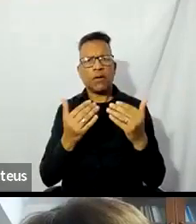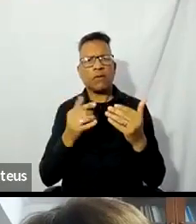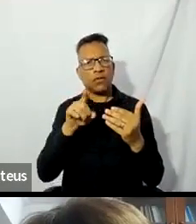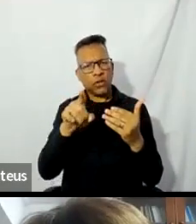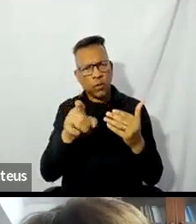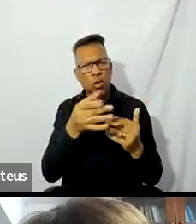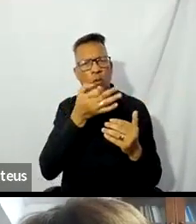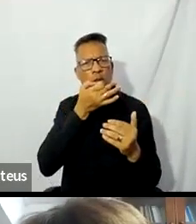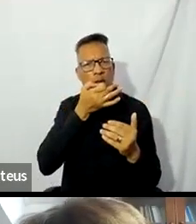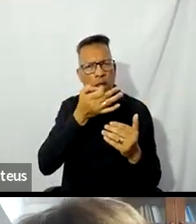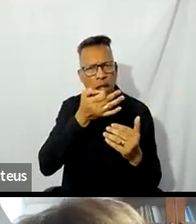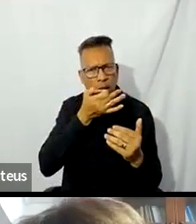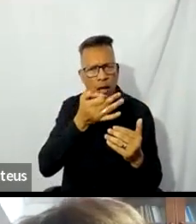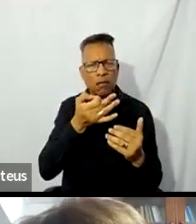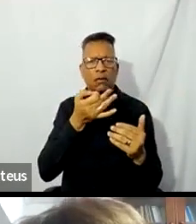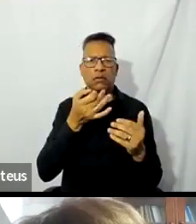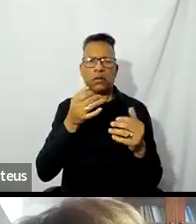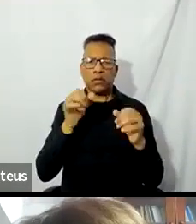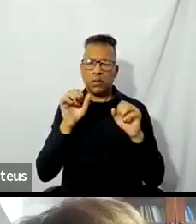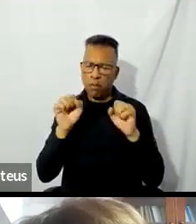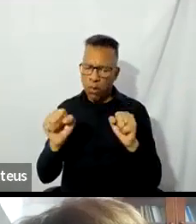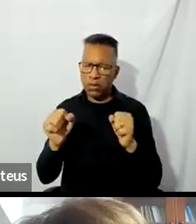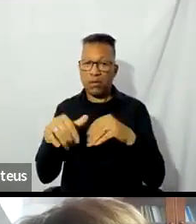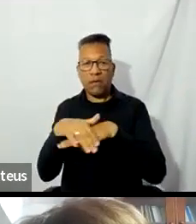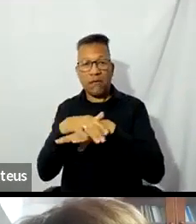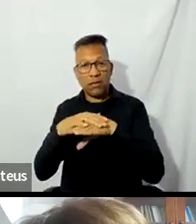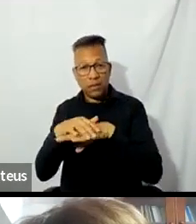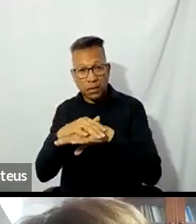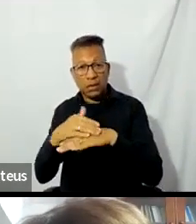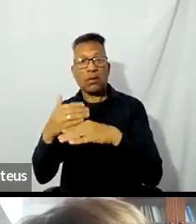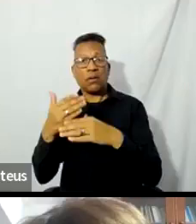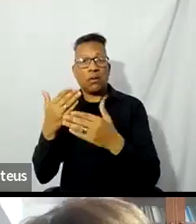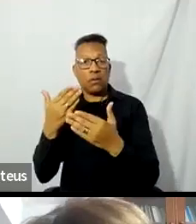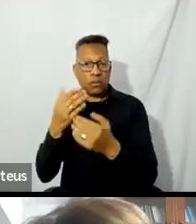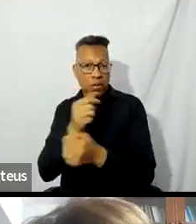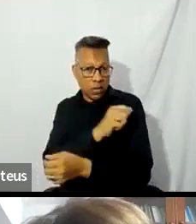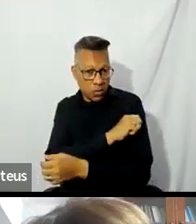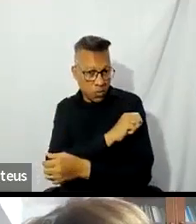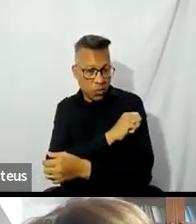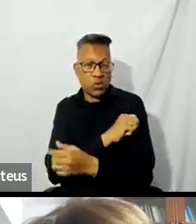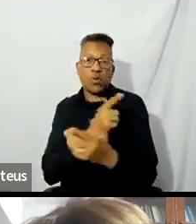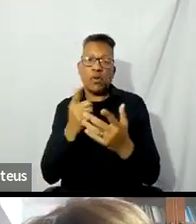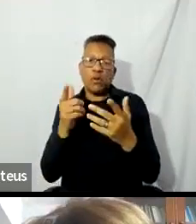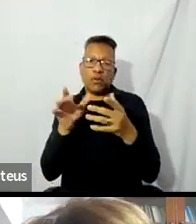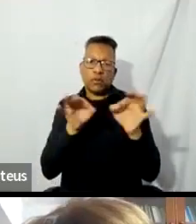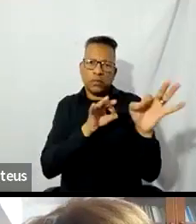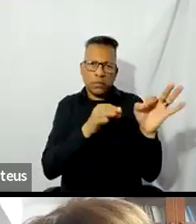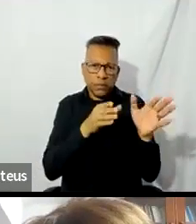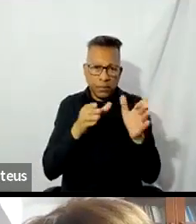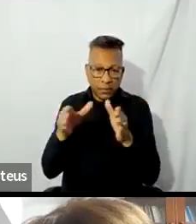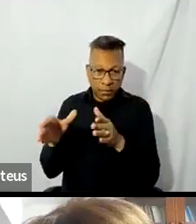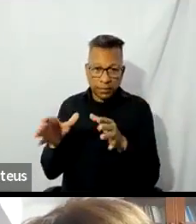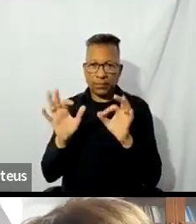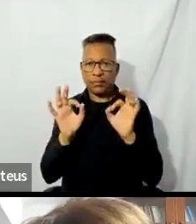self-critism self criticism. You could self criticism. You could. You could have a talk to them, you you! they organize things in particular ways. And because I